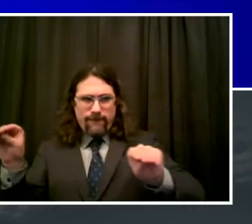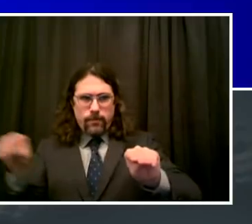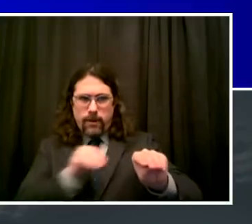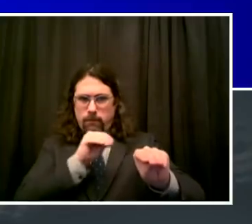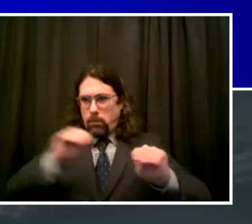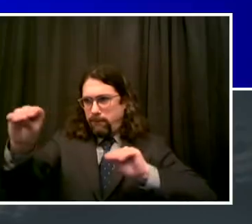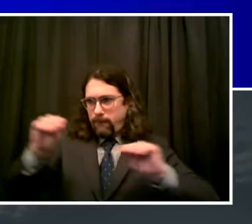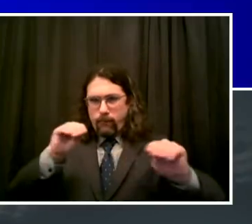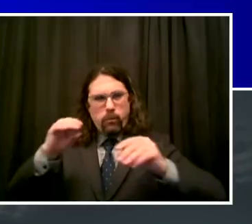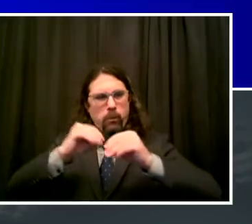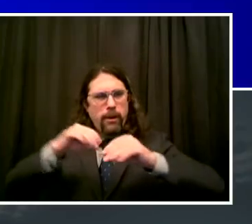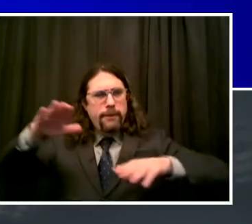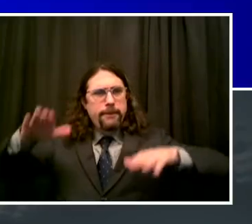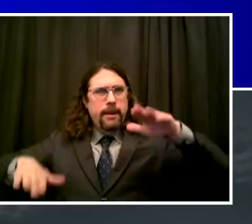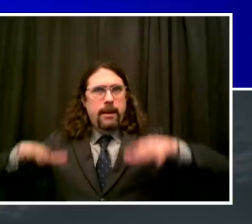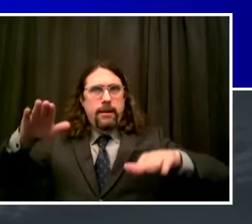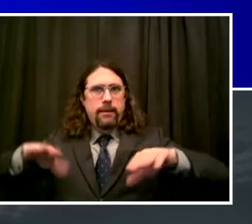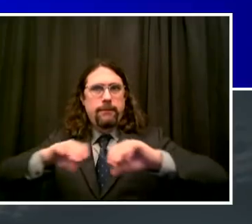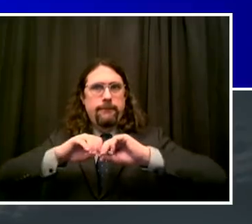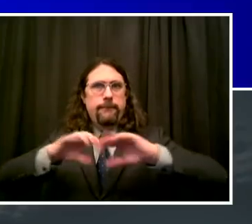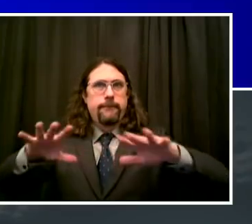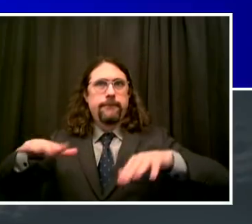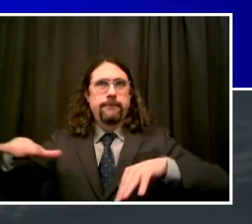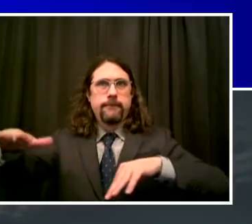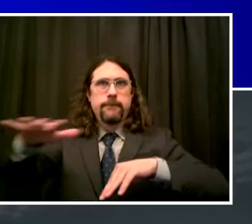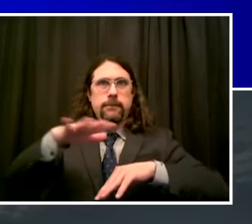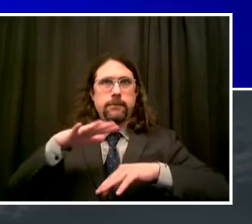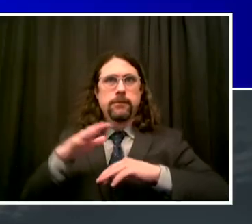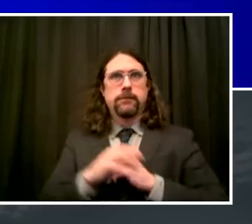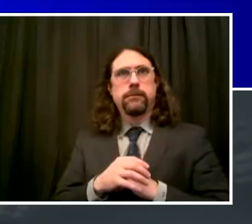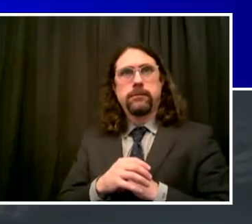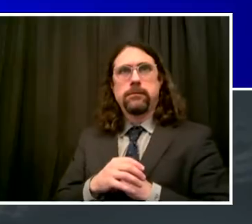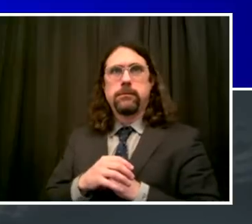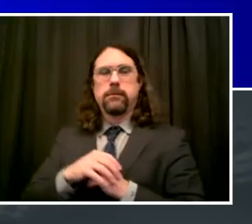VEHA AO GAL OF MOVING A THOUSAND PEOPLE PER WEEK OUT OF SHELTERS INTO HOTEL